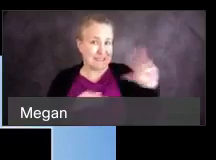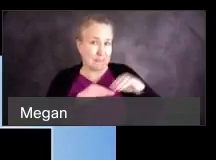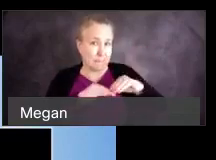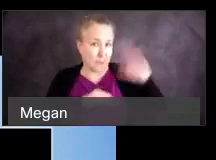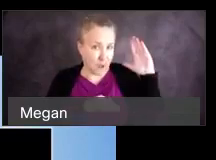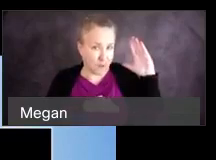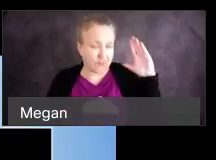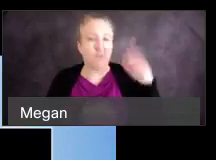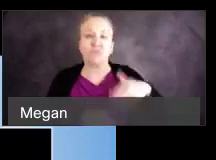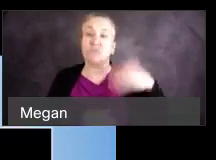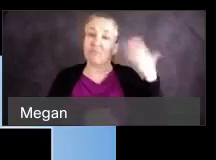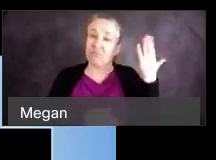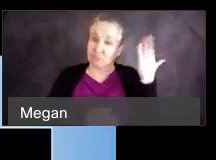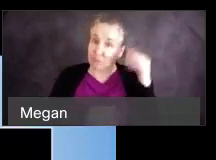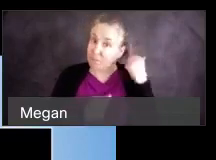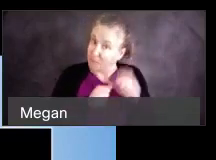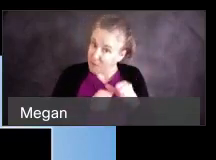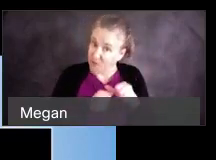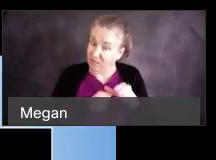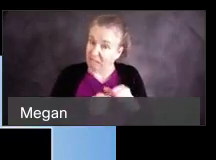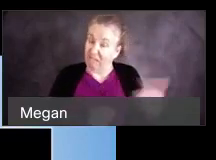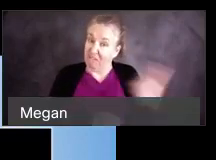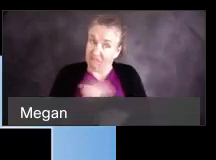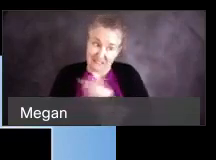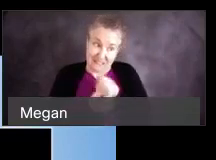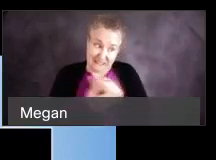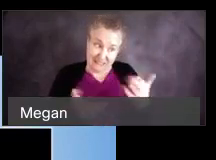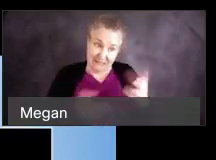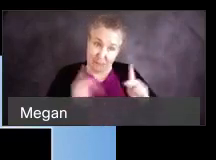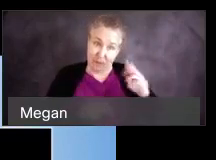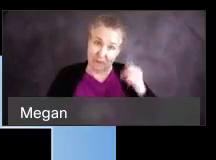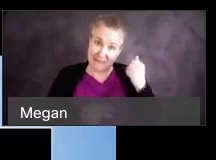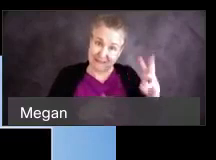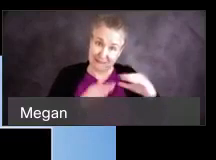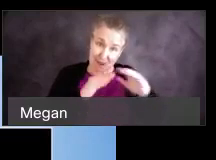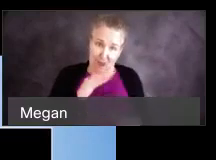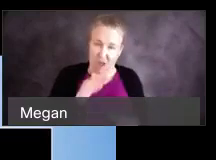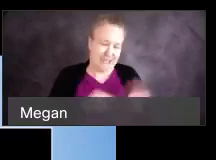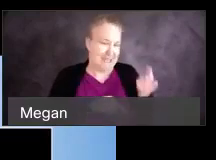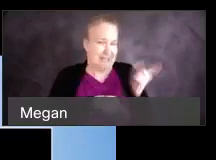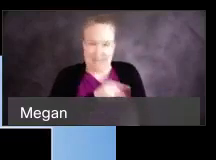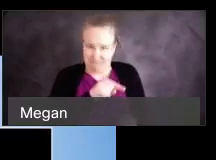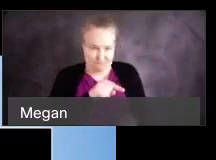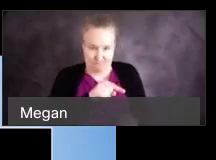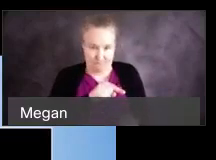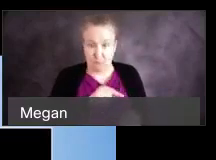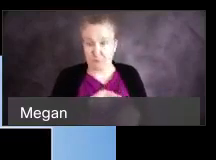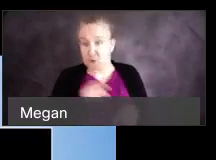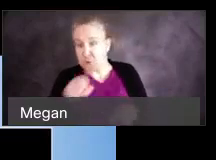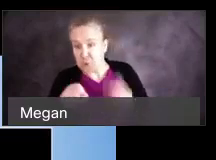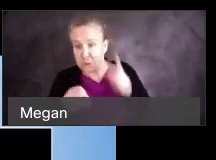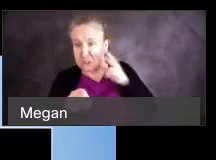you recall we cannot give vaccine to anyone under 16, you can see that about 15% of people